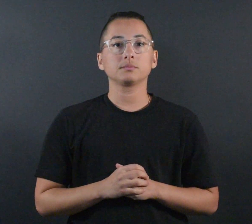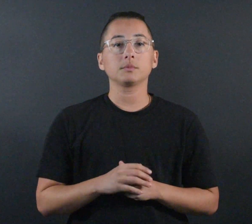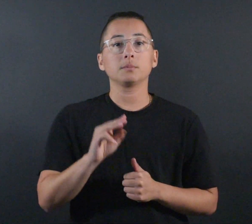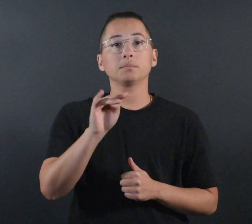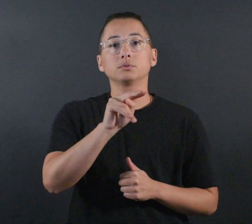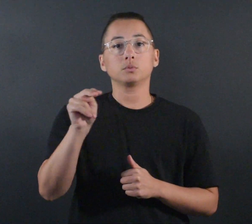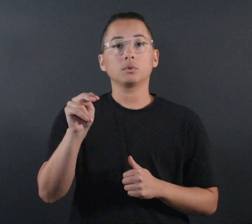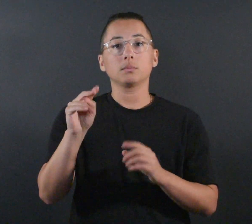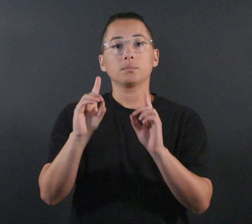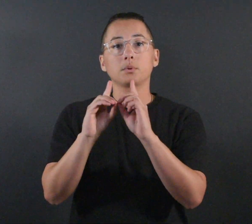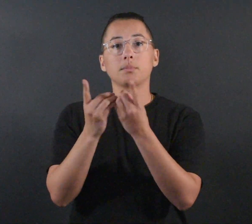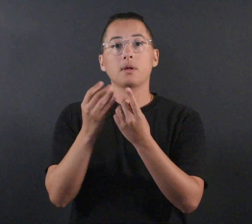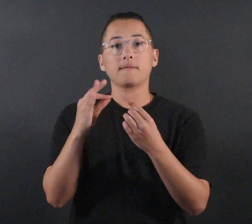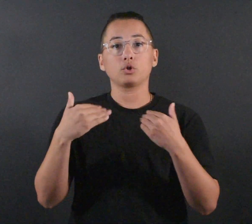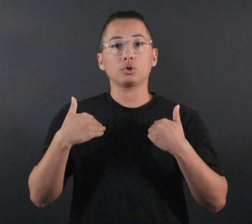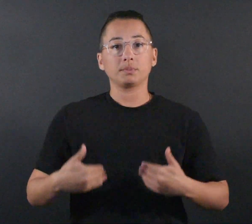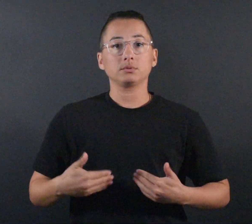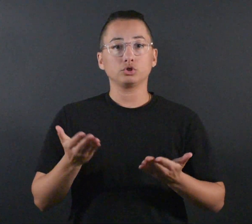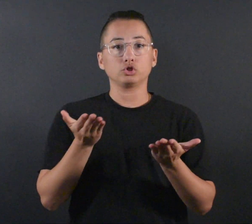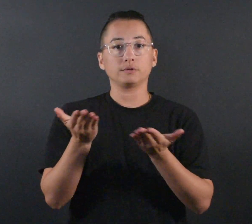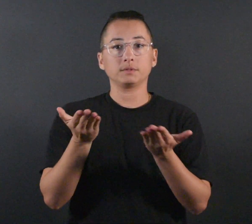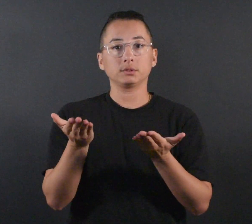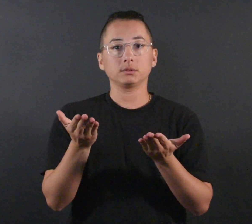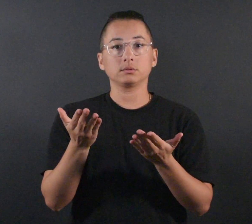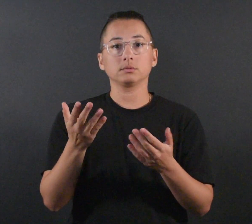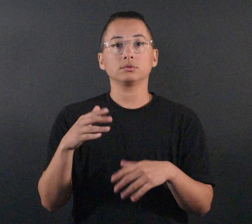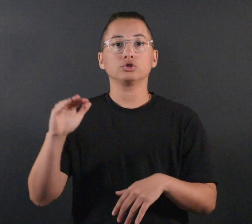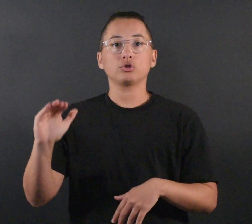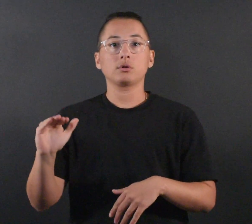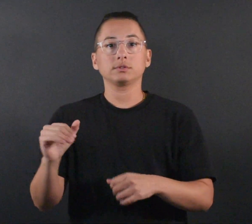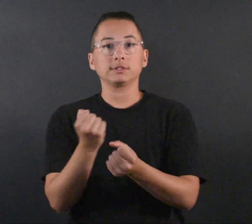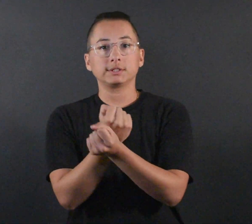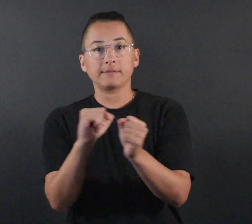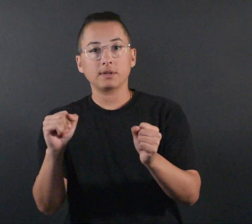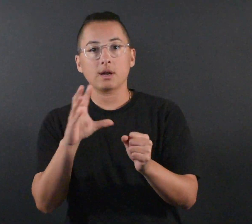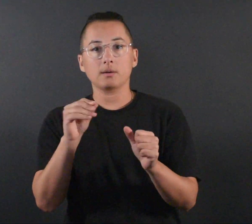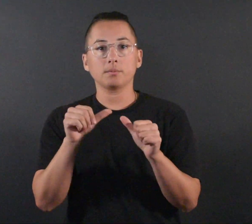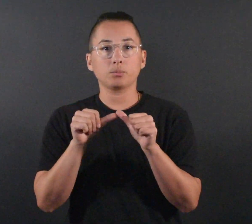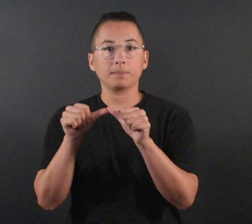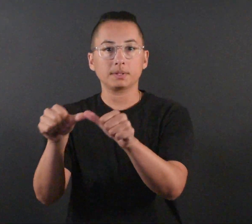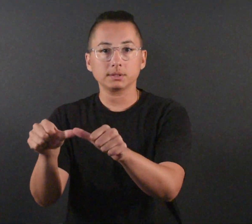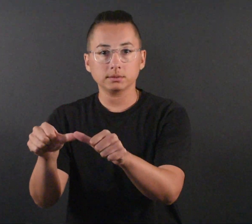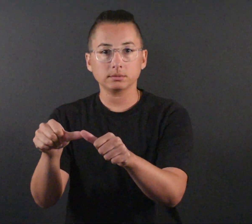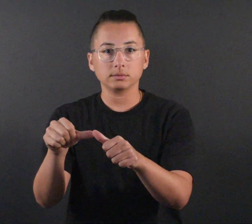The Minnesota Department of Human Services Child Safety and Permanency Division’s